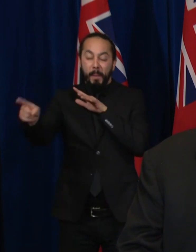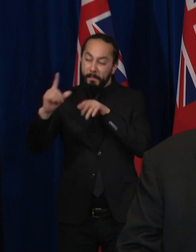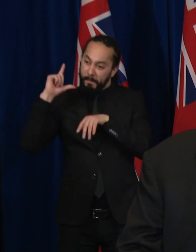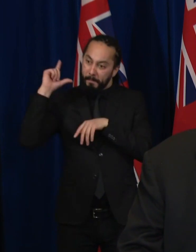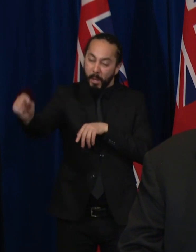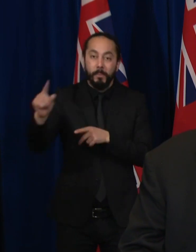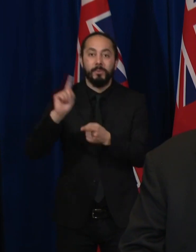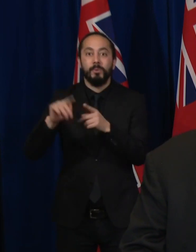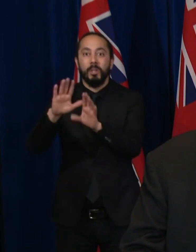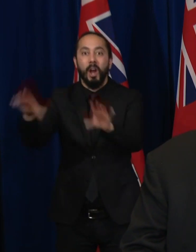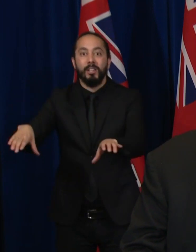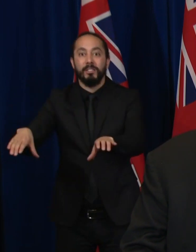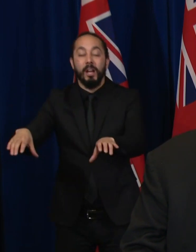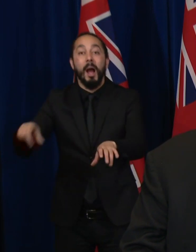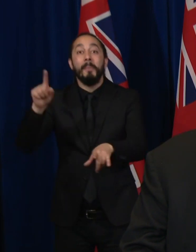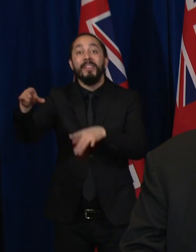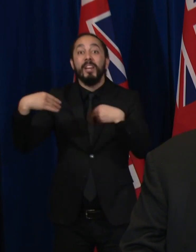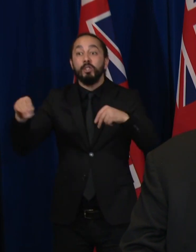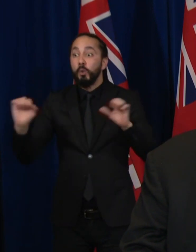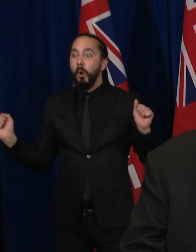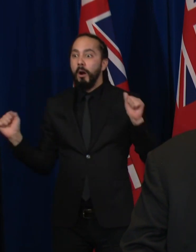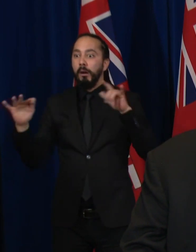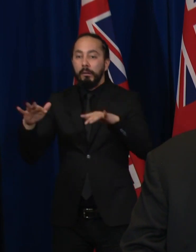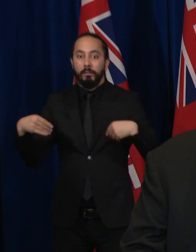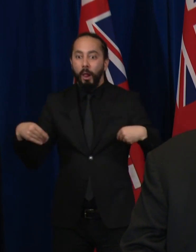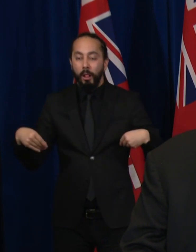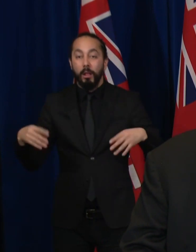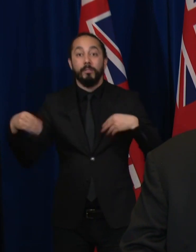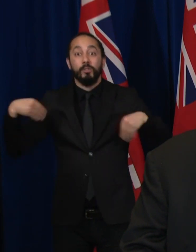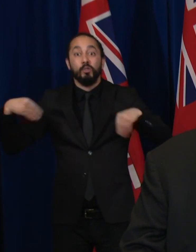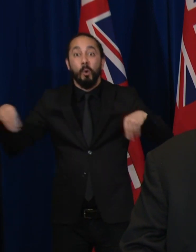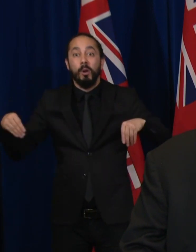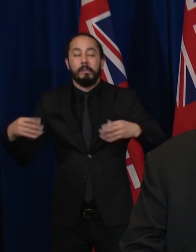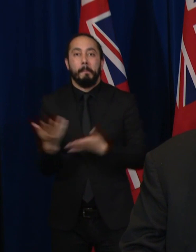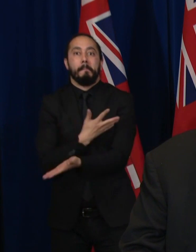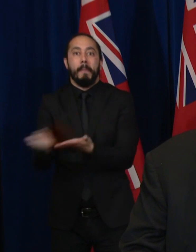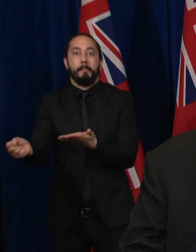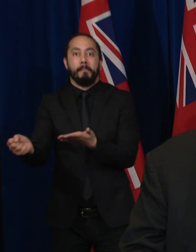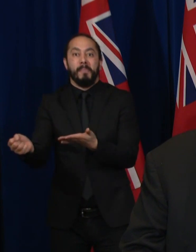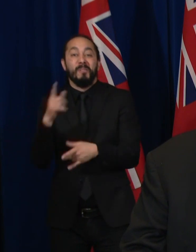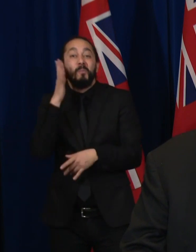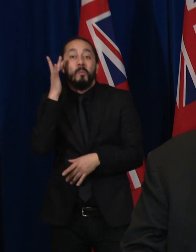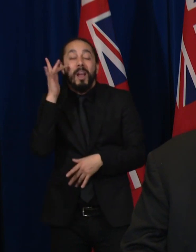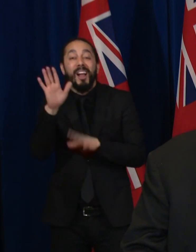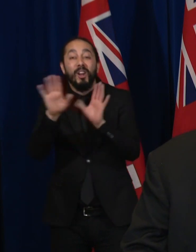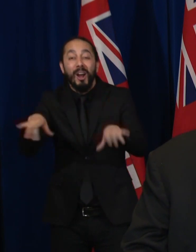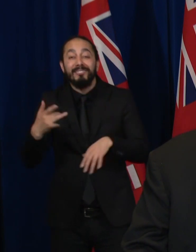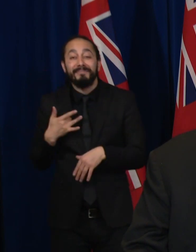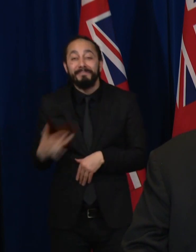up there, the retail stores don't have the vital essentials to keep the people that live up there all year round, and also the hospitals.